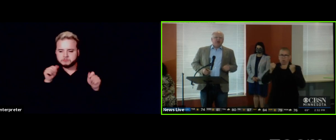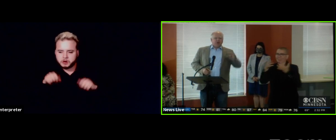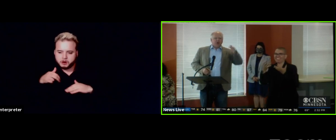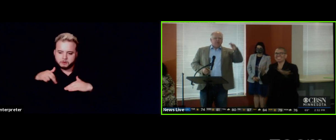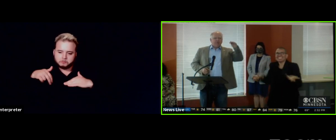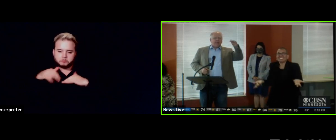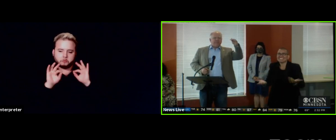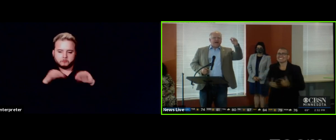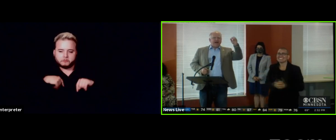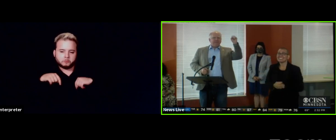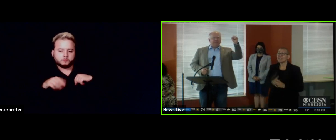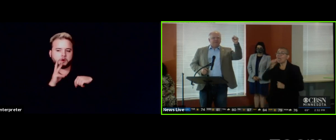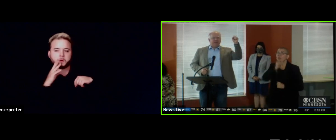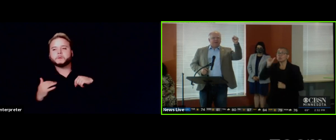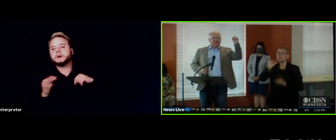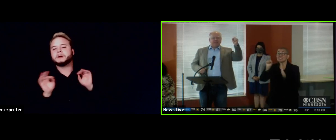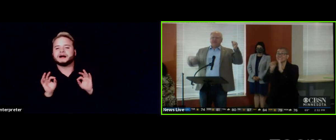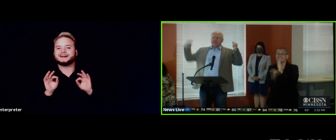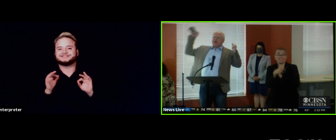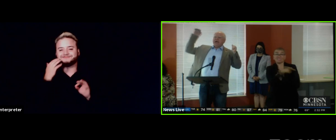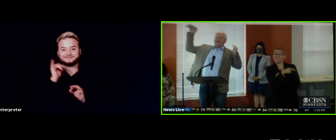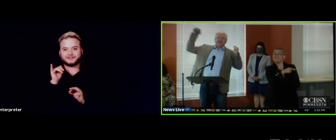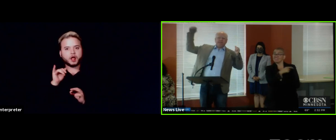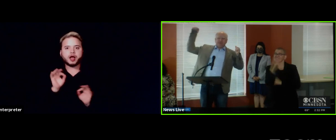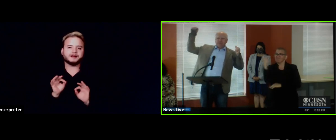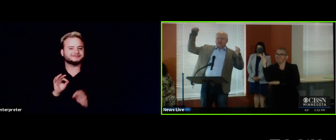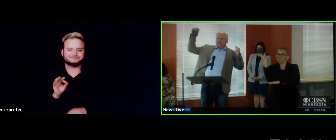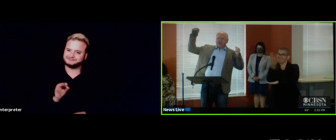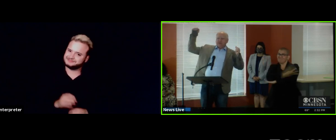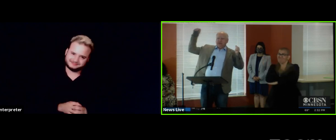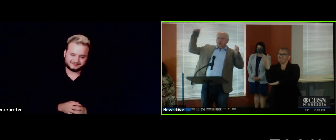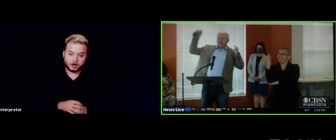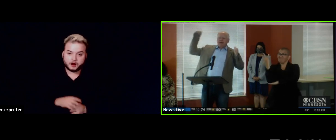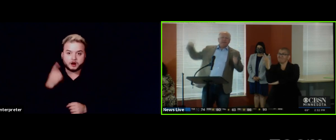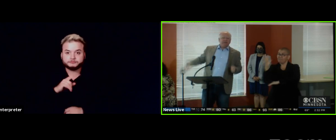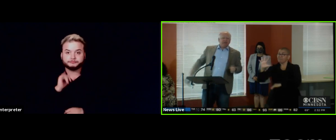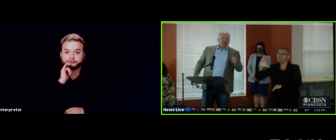to go from about five six percent positivity to 18% positivity and what that means is you